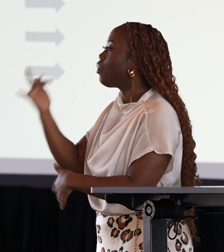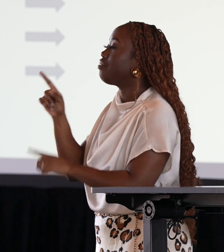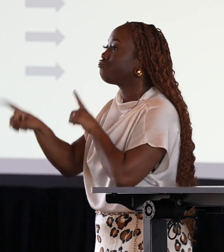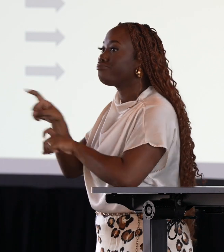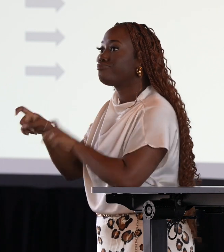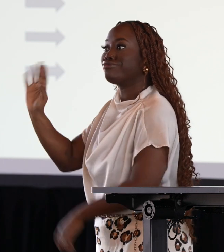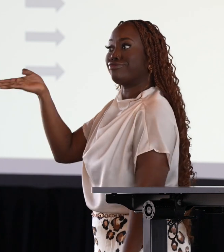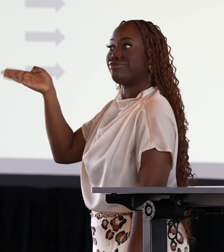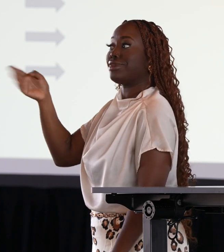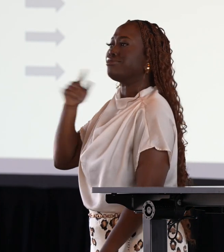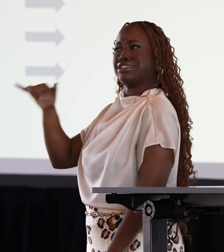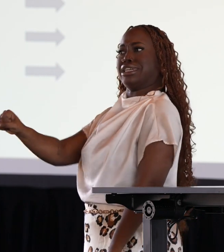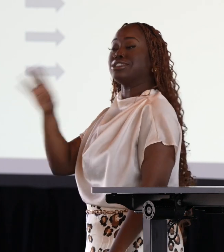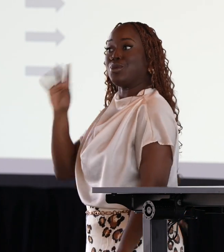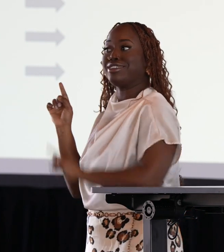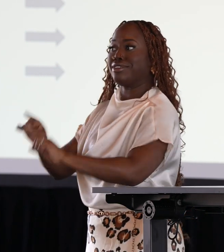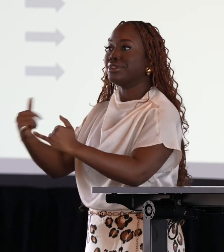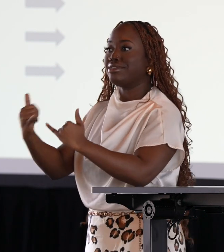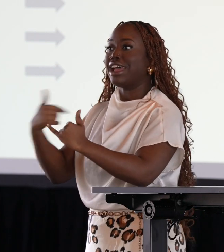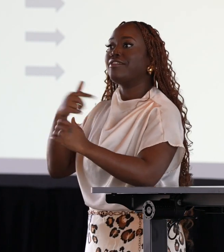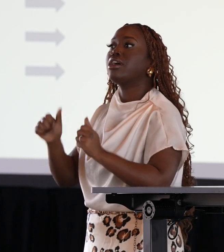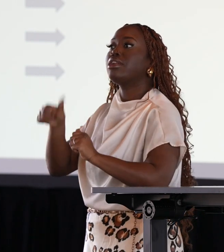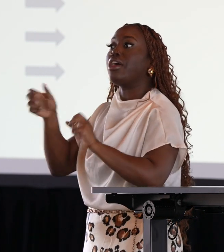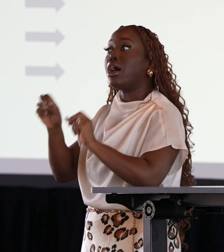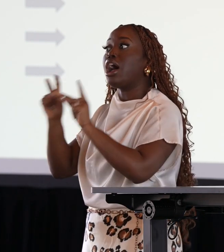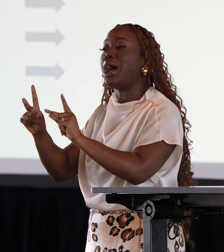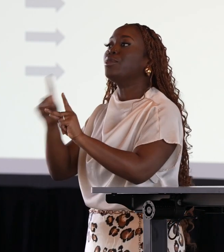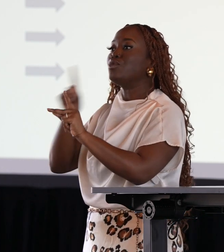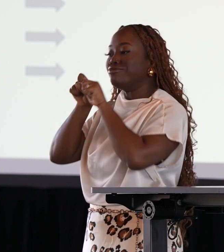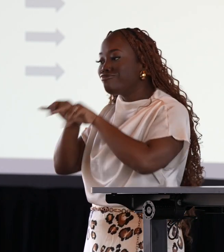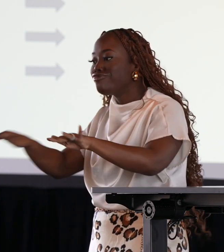talk, I'm like, Yes, I'm going to come today and hopefully have another opportunity to disseminate this important work